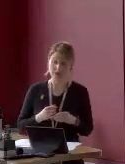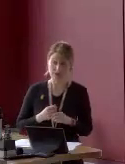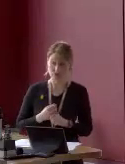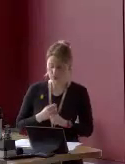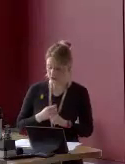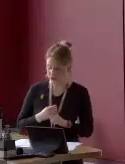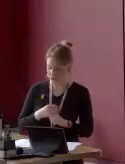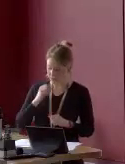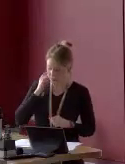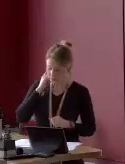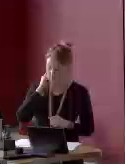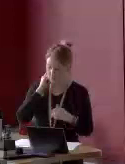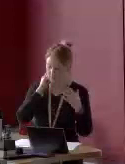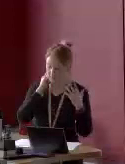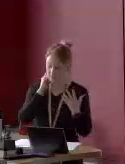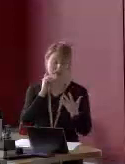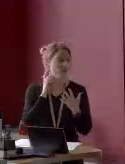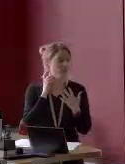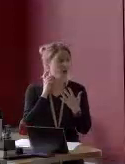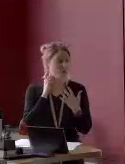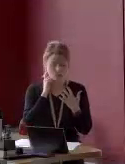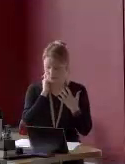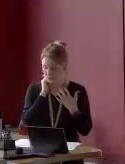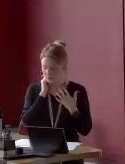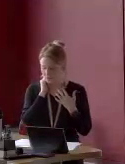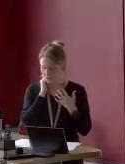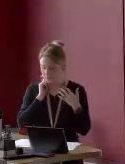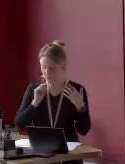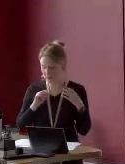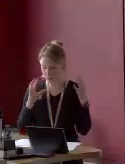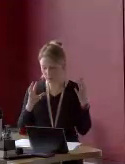of Glasgow knowledge exchange fund to conduct a pilot project. Where we worked with a group